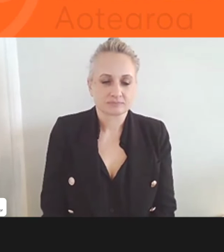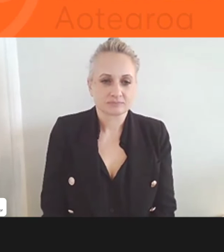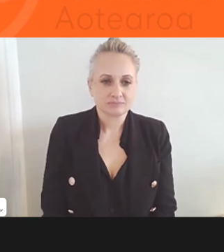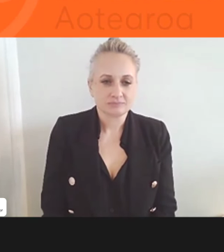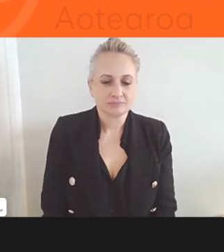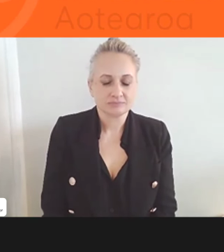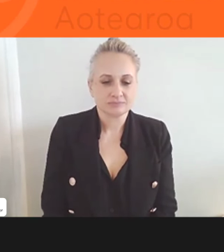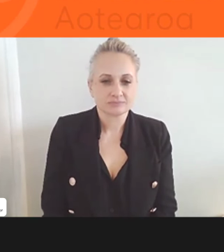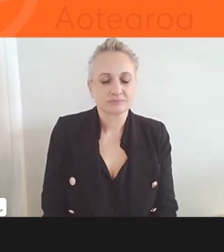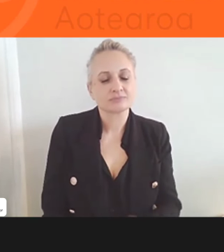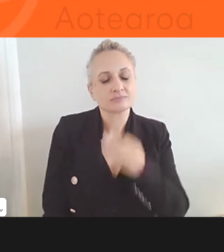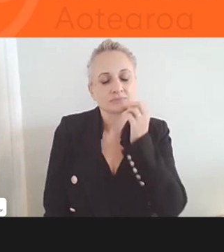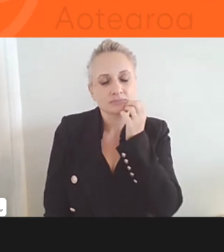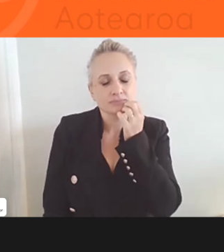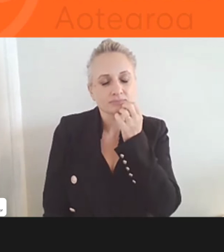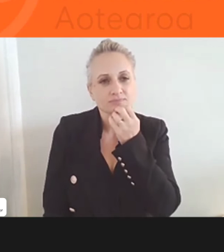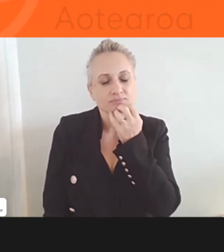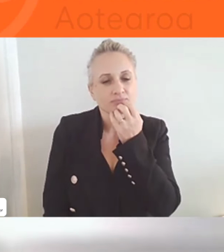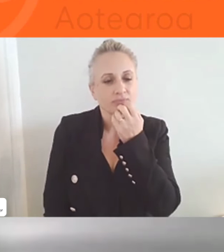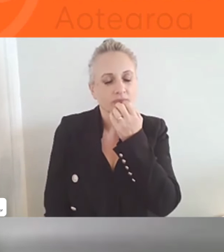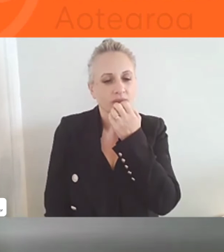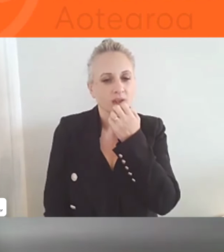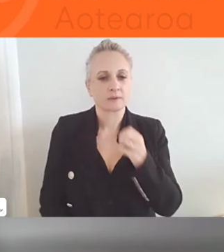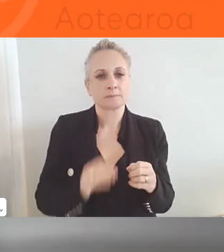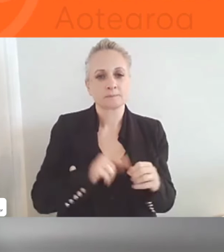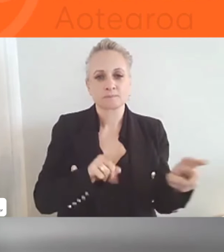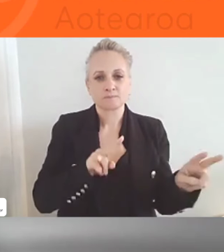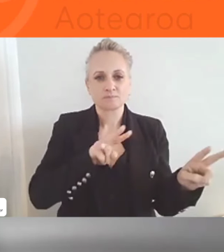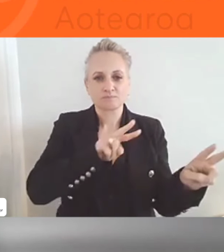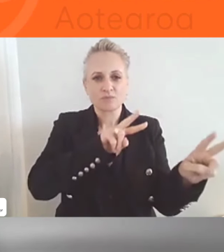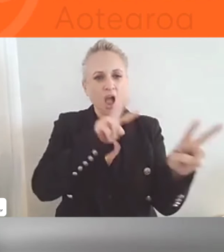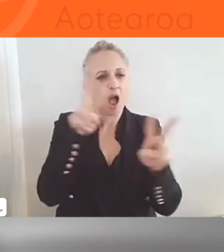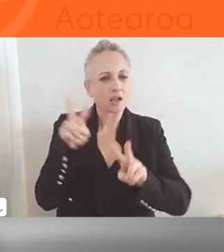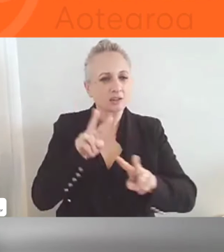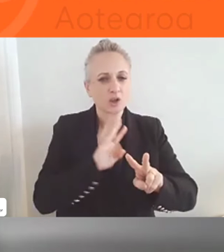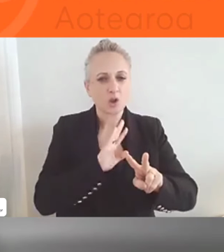conversations were going on was the disparate silos of people that